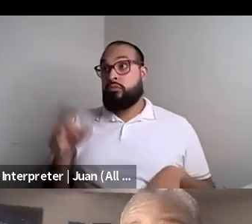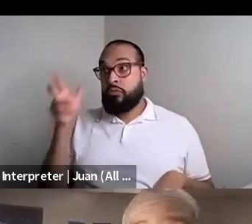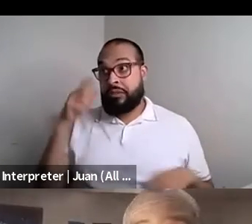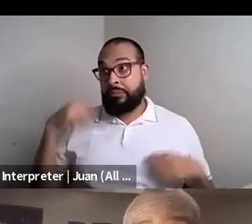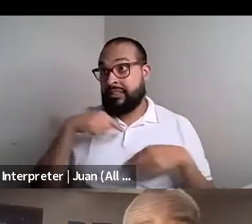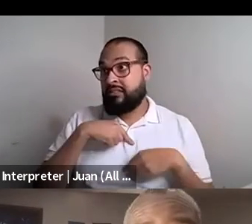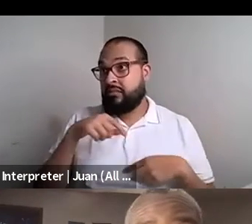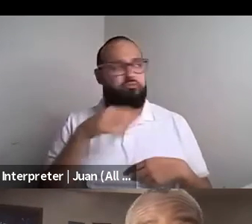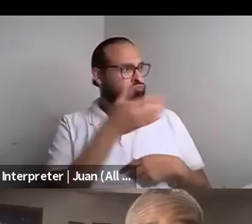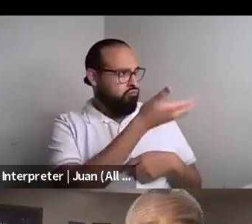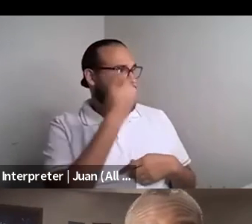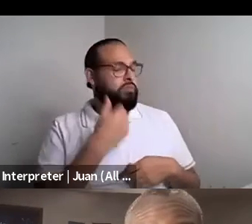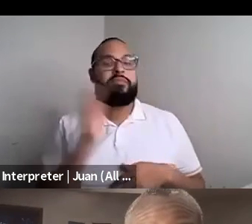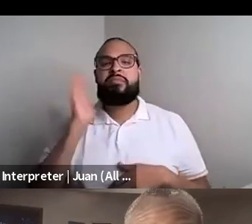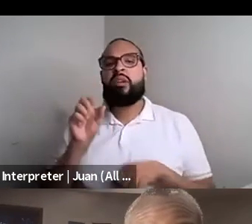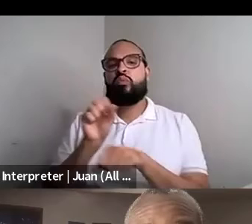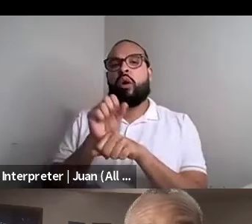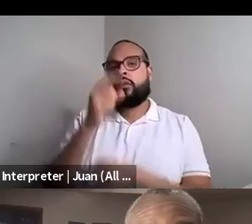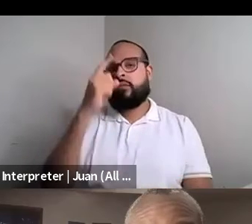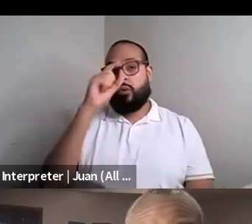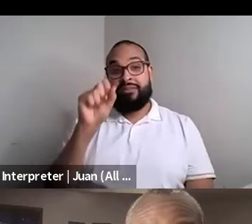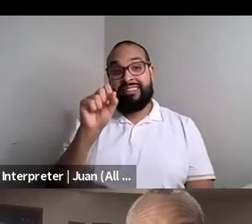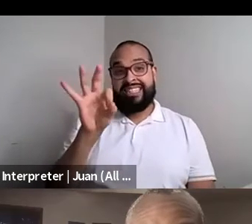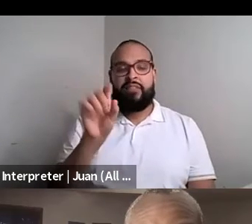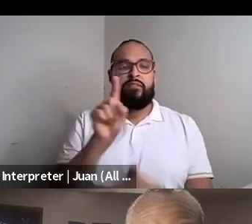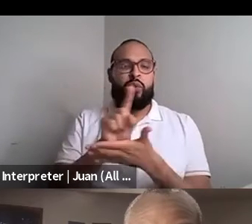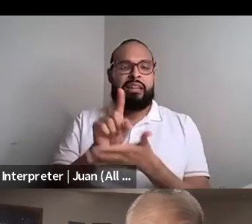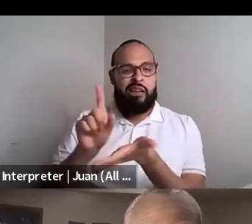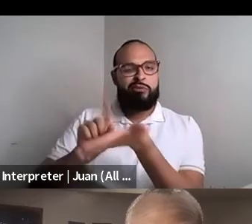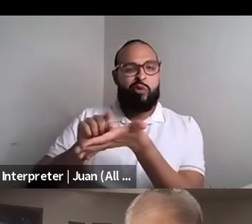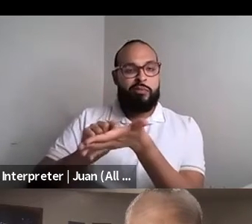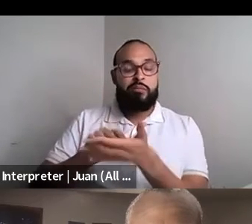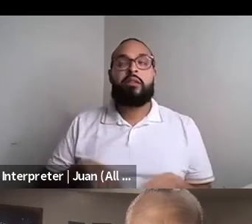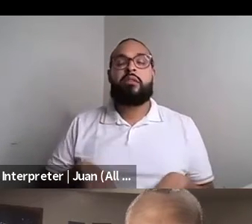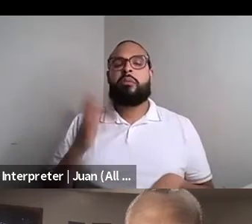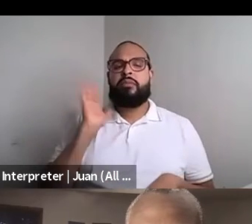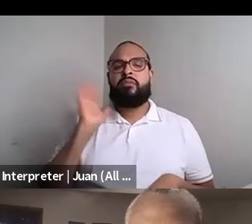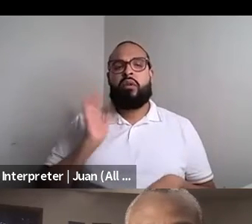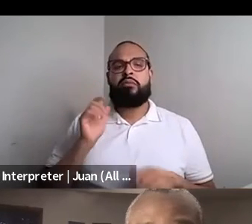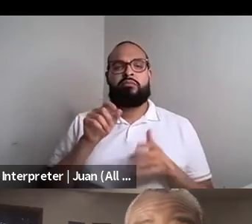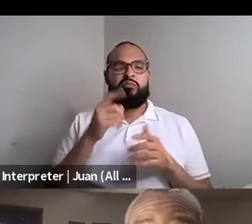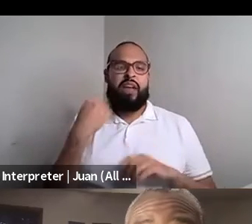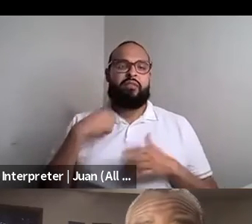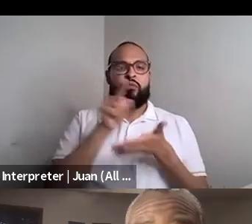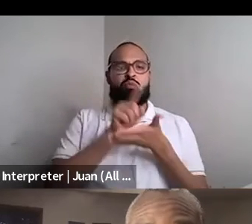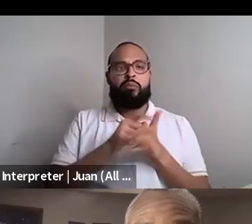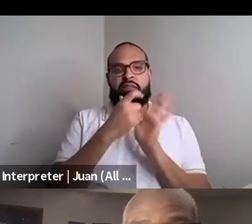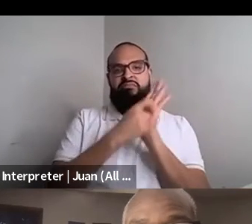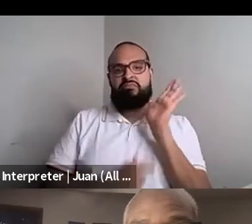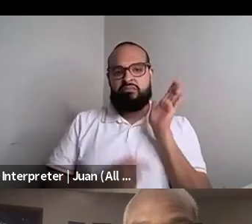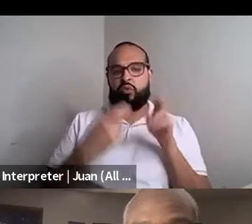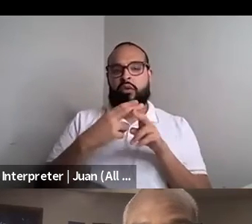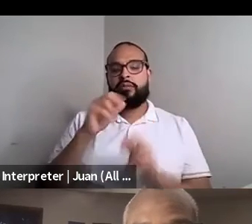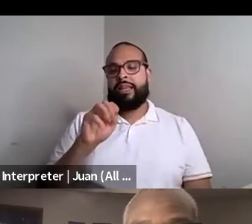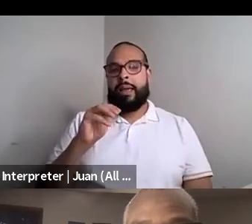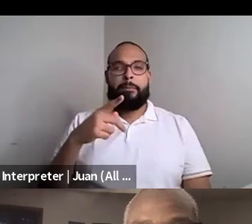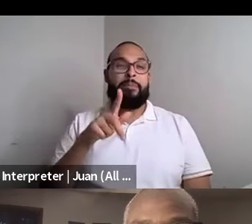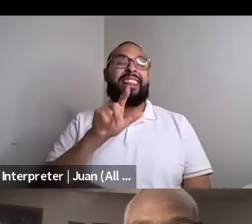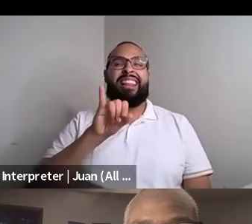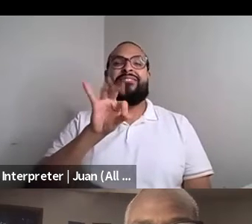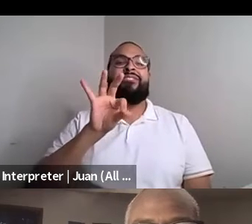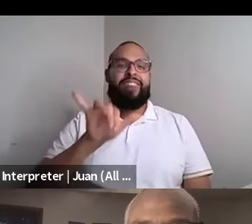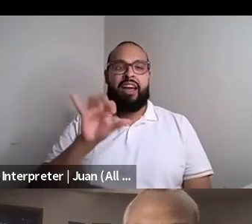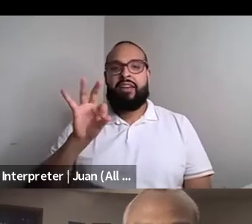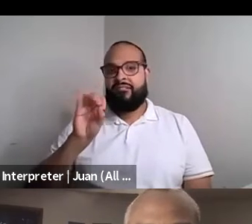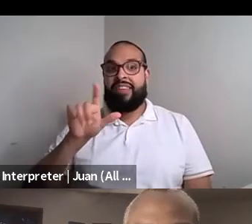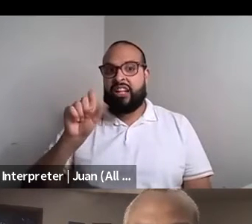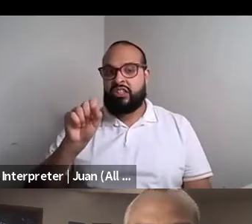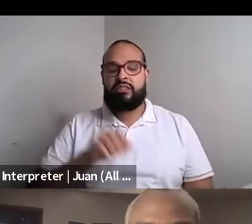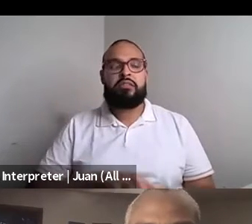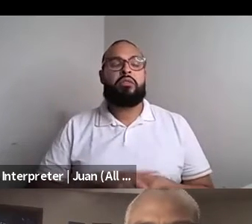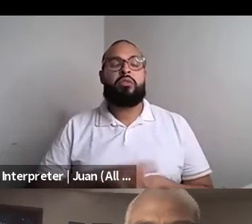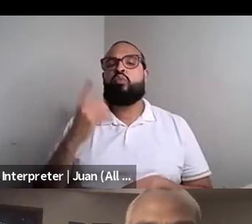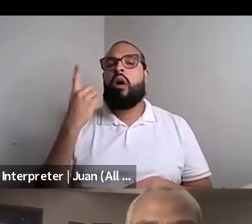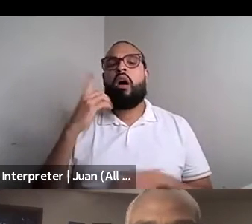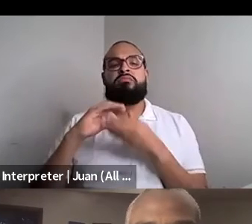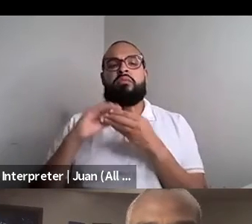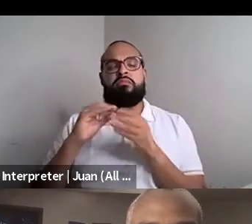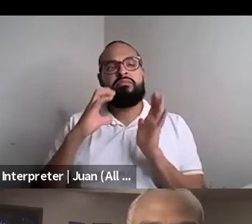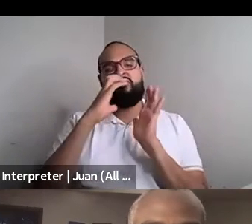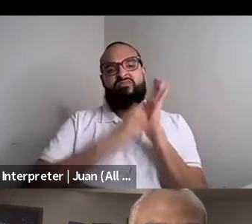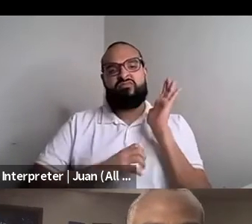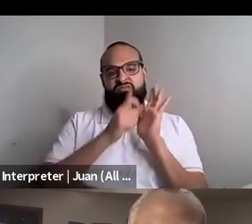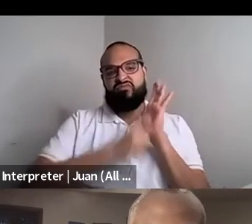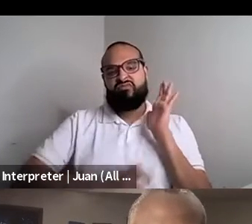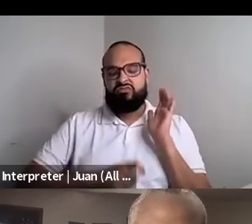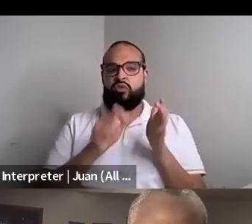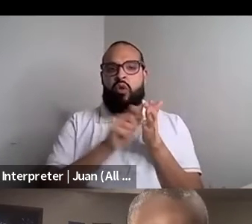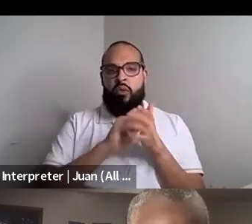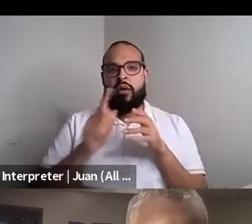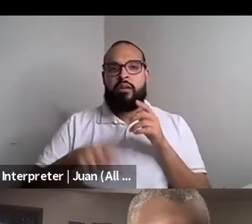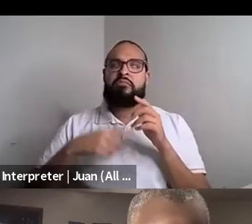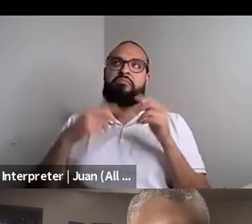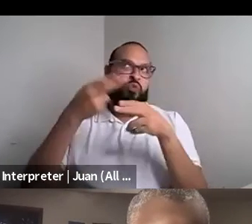Brontez Purnell: Like I used to work for SF weekly right and i like i wrote this article, I had this like weekly column called amplified bills and so I like I wrote some story called like trapped at a daddy's house because this black daddy had, like, um,